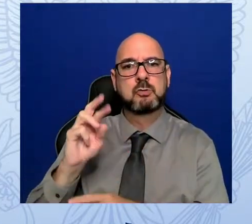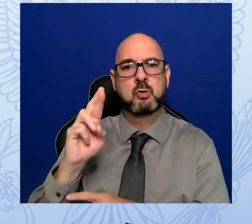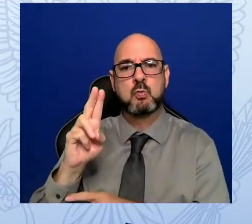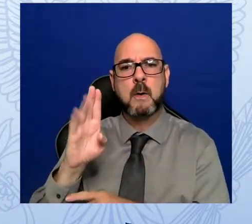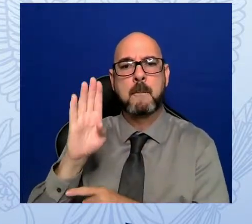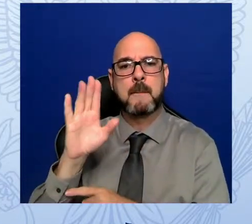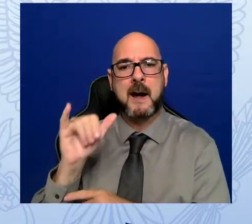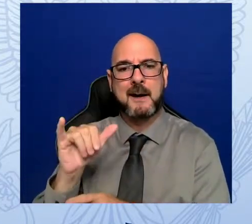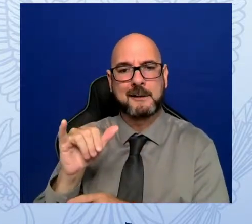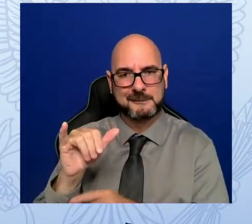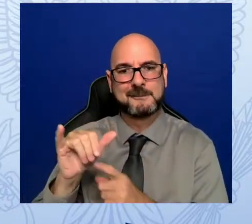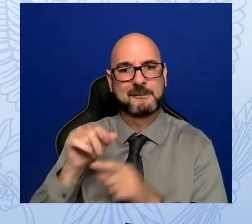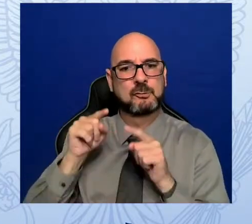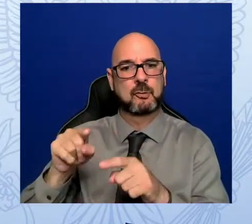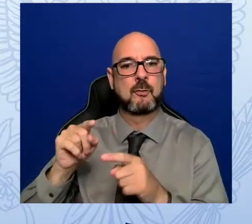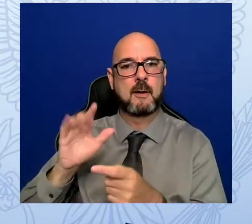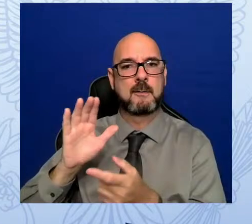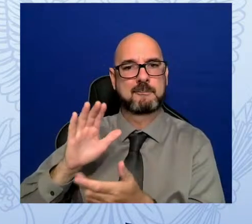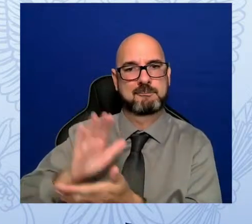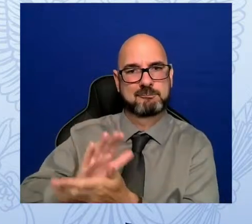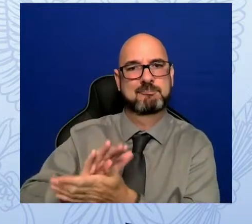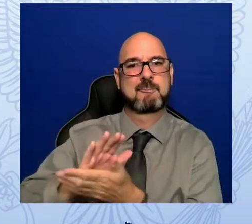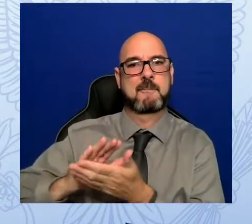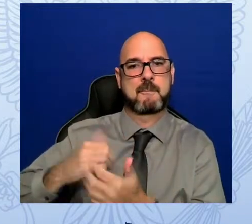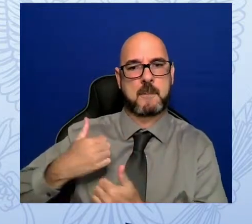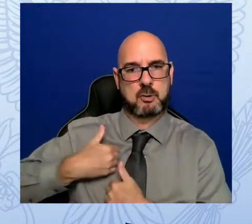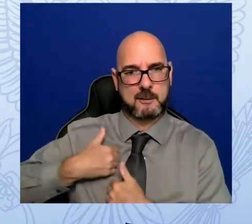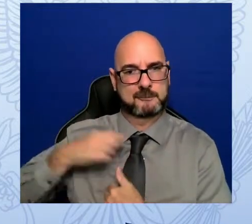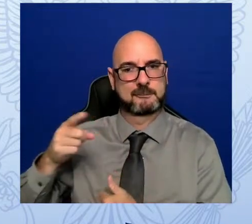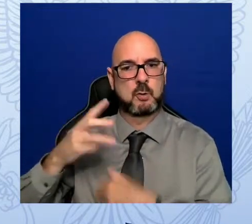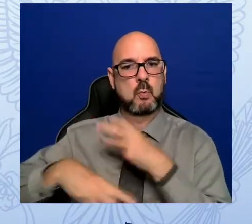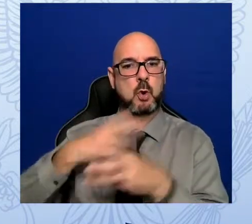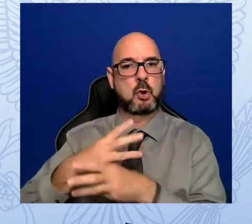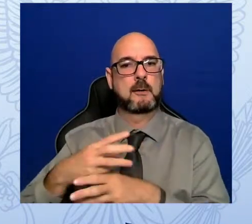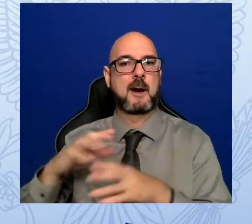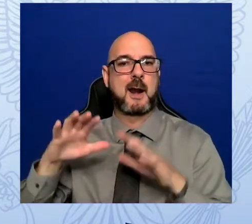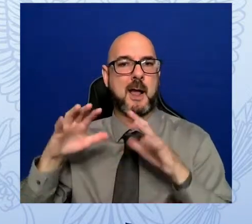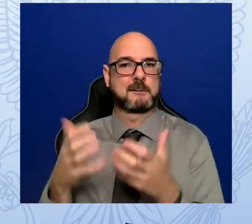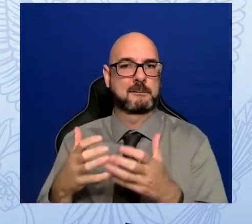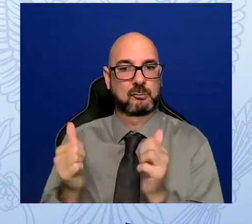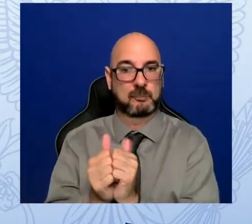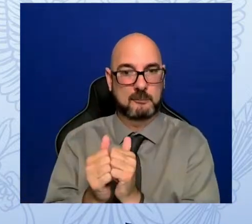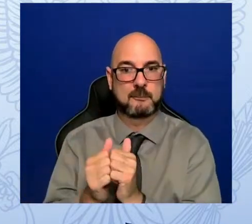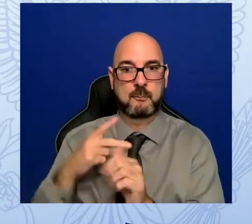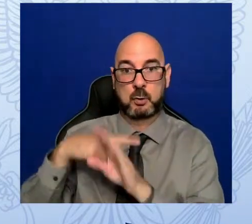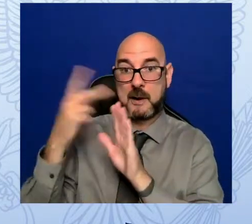Today, I'm a part of the World Class Athlete program and a member of the United States rugby sevens team.